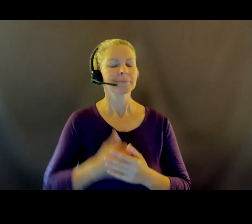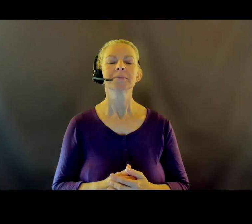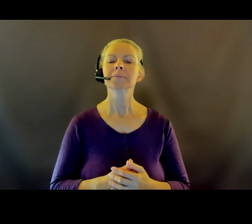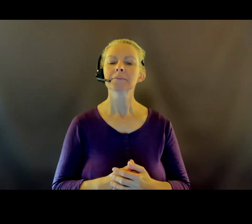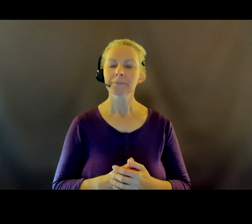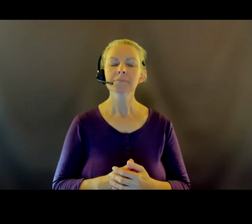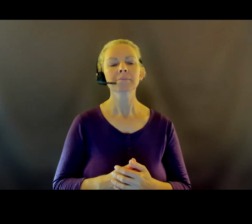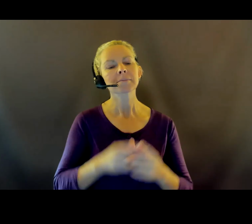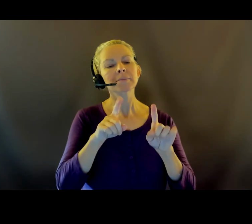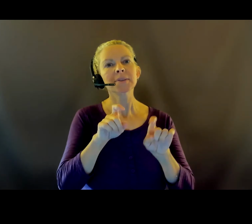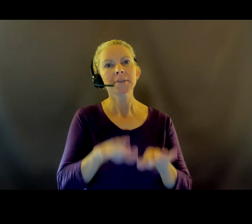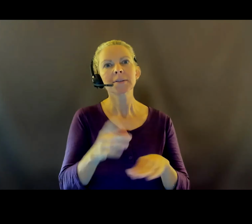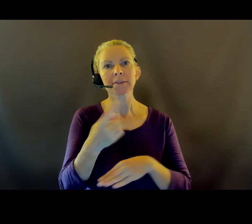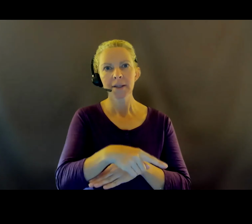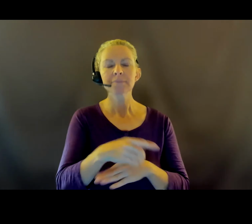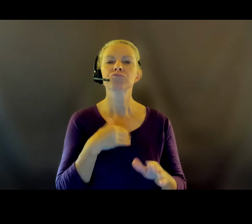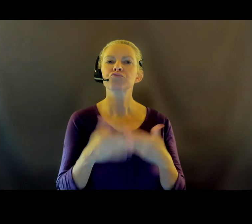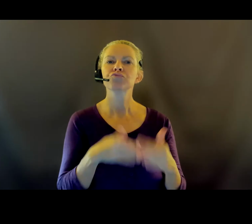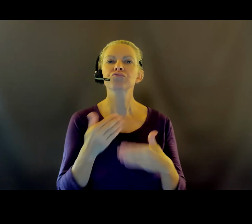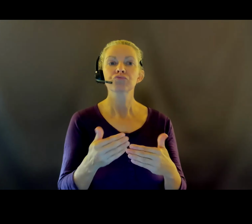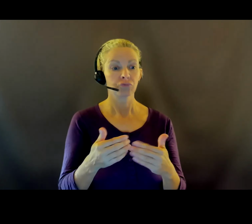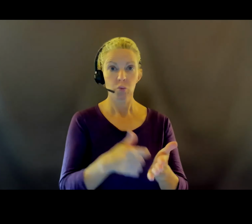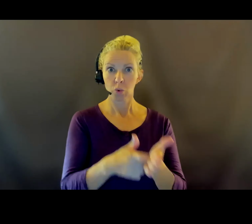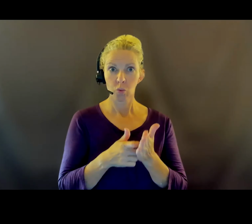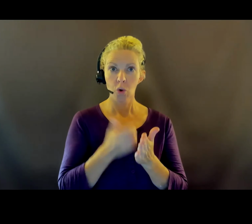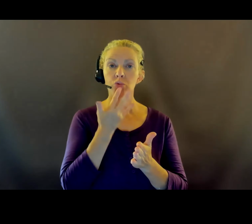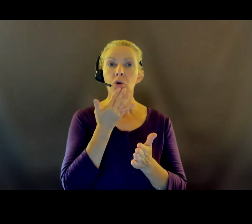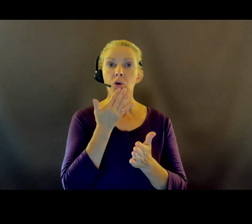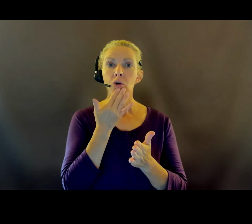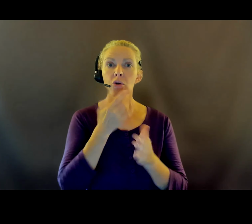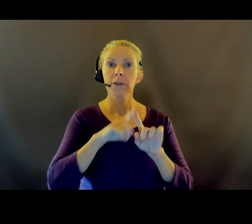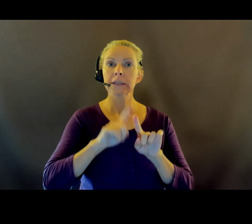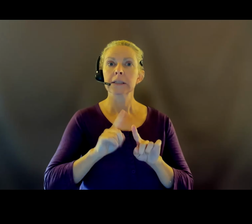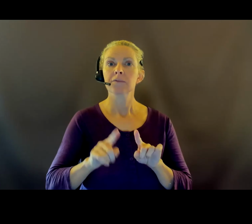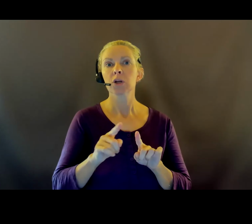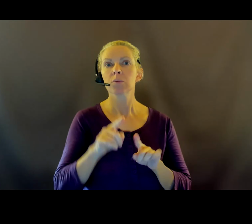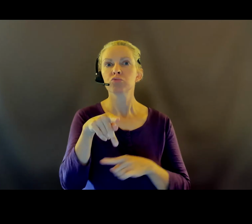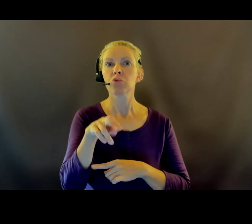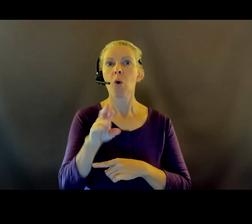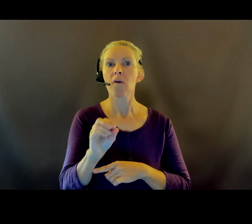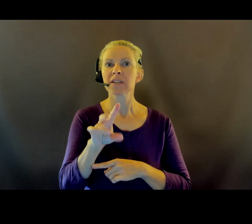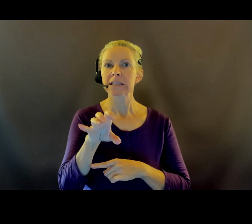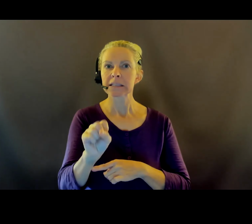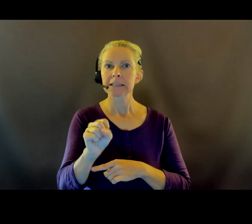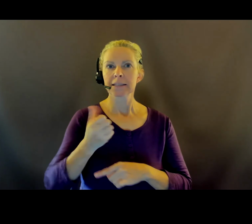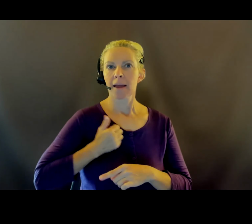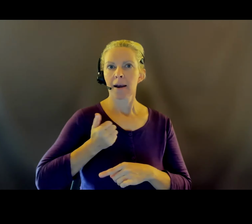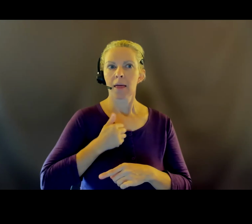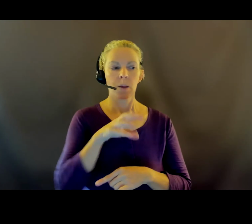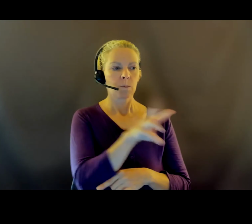Our test that day was going to be coloring the different parts of Canada and we are being